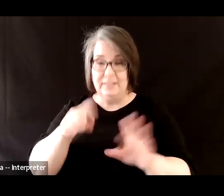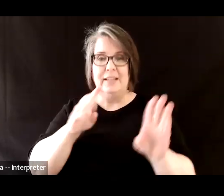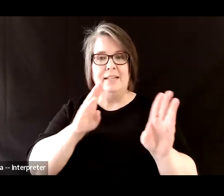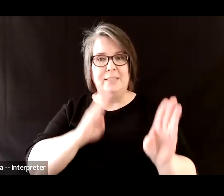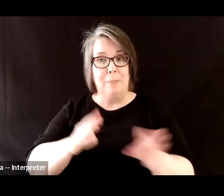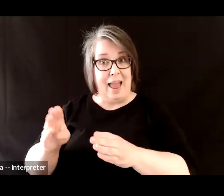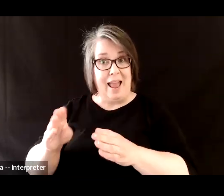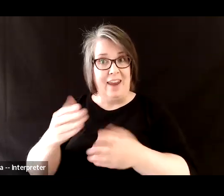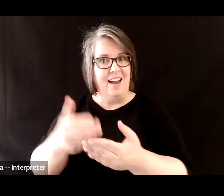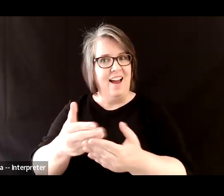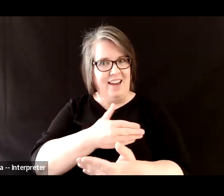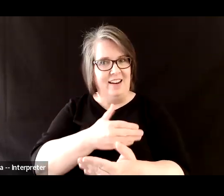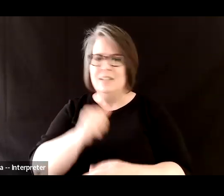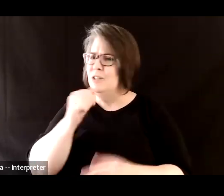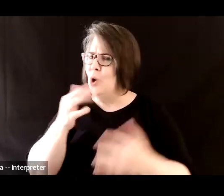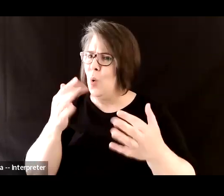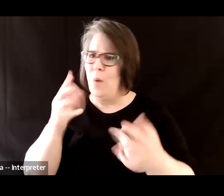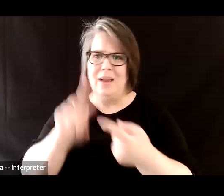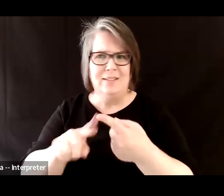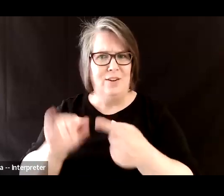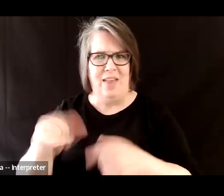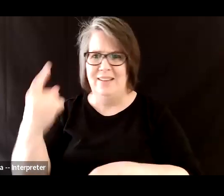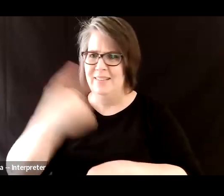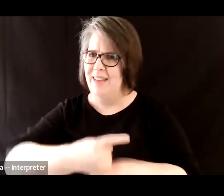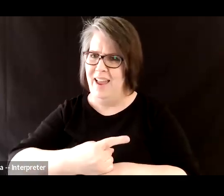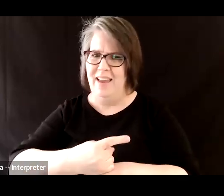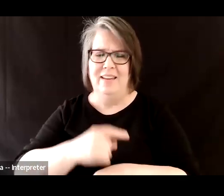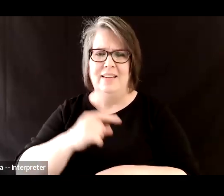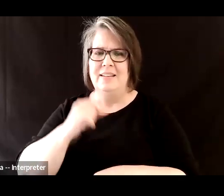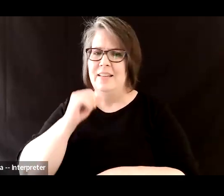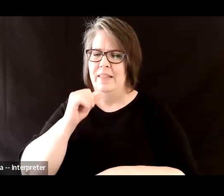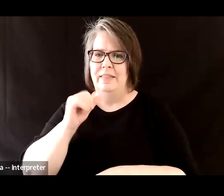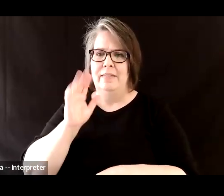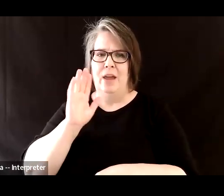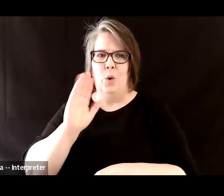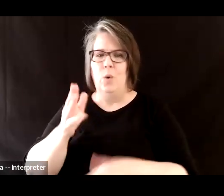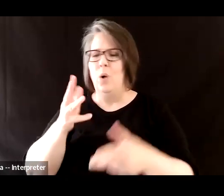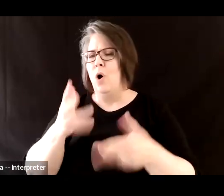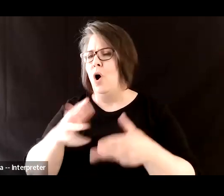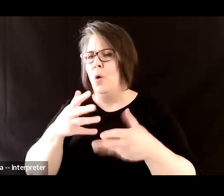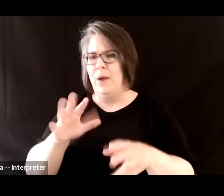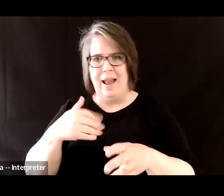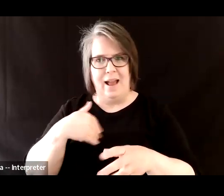ahead. Don't wait until the day of. There will already be some gremlins in the system, day of.